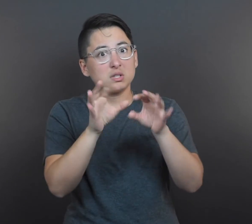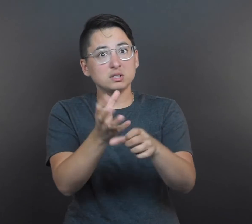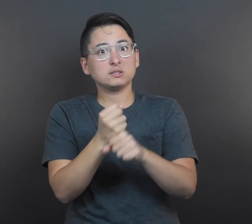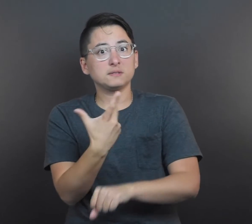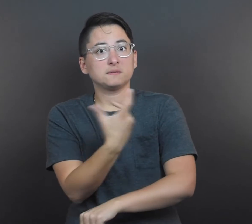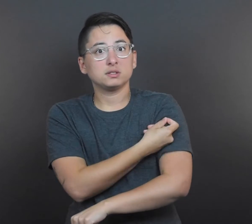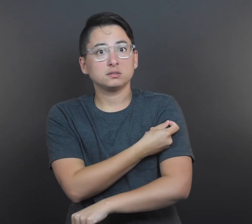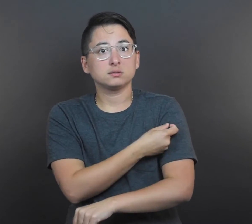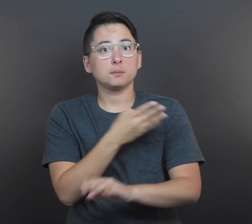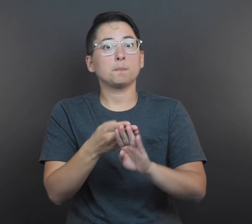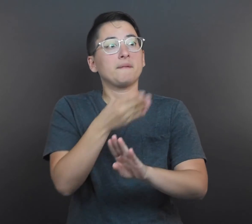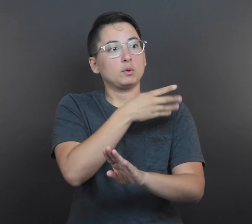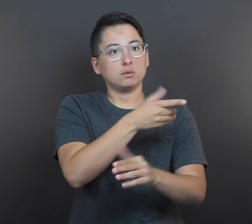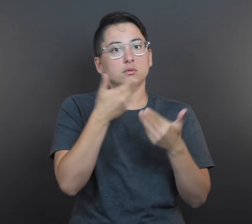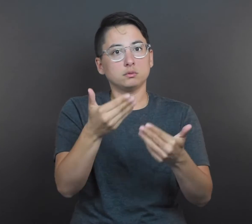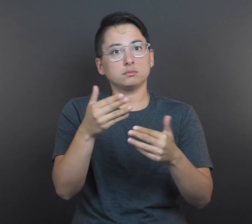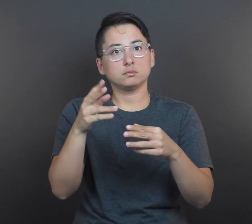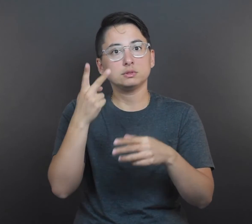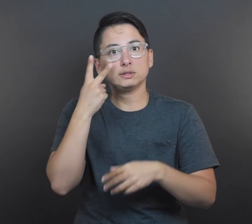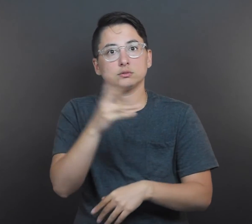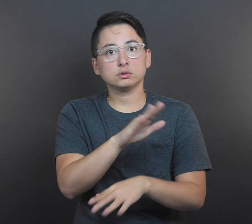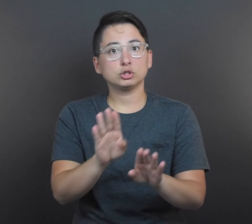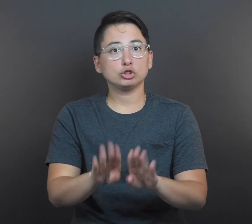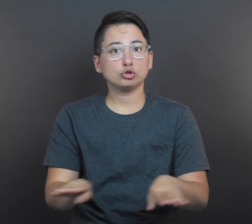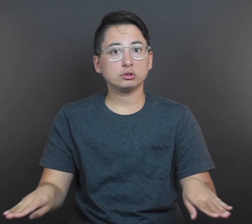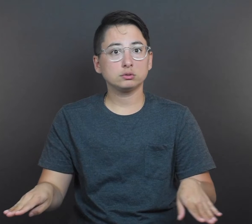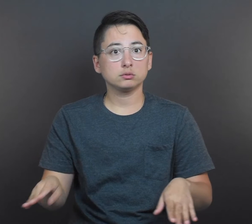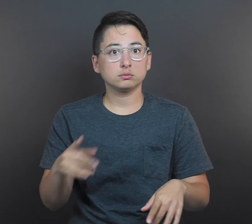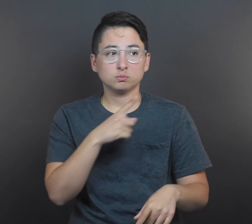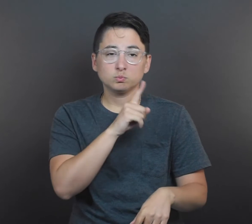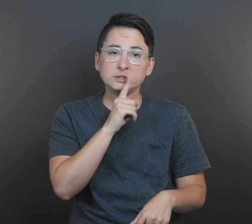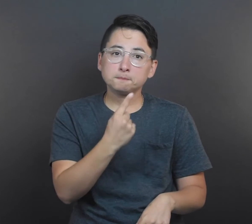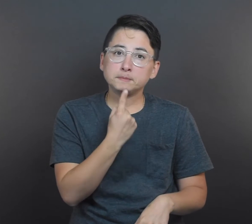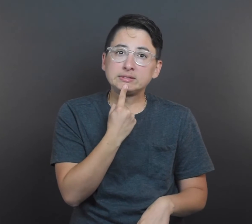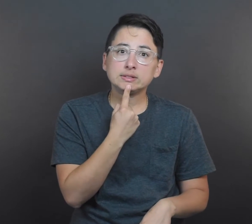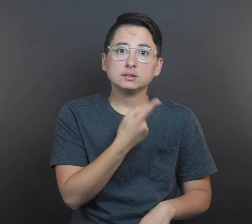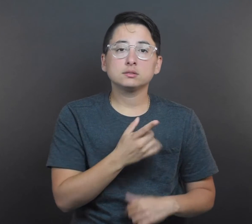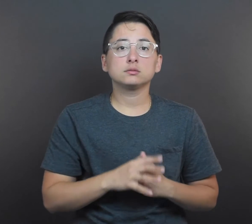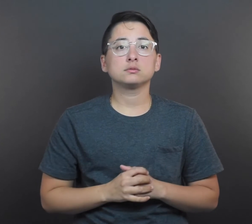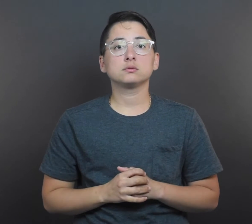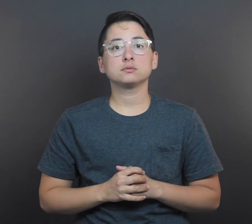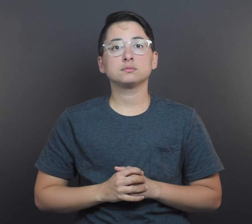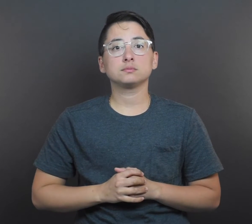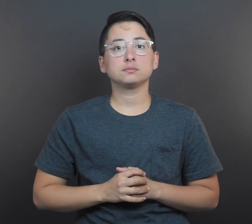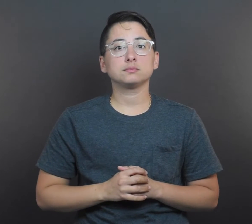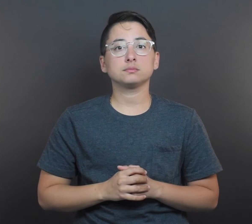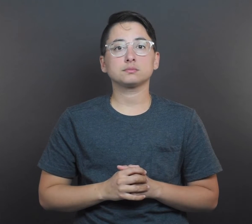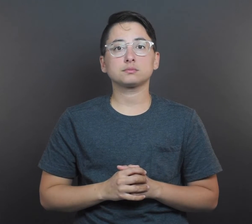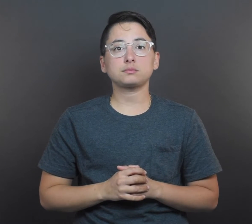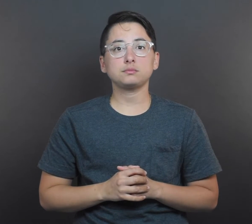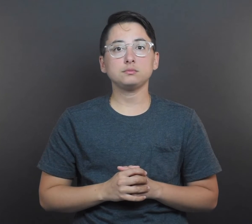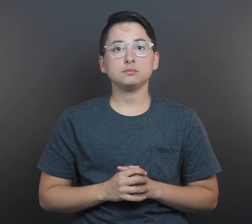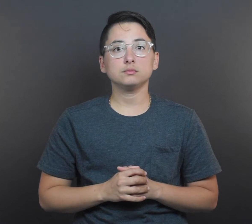gender and health equity programs manager. The shot was the man’s first injection in his life.